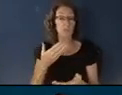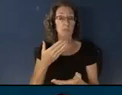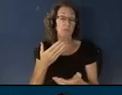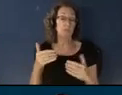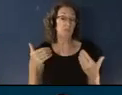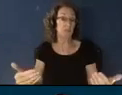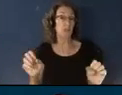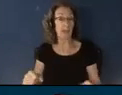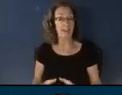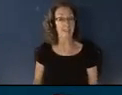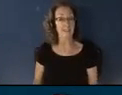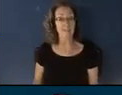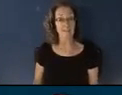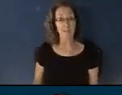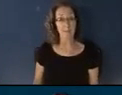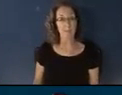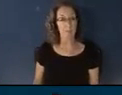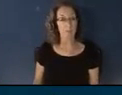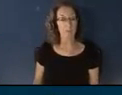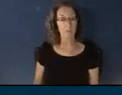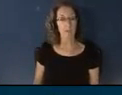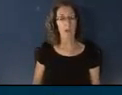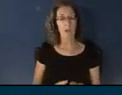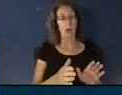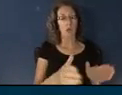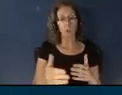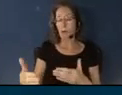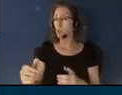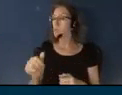Okay so yeah all the breakout rooms are not recorded that doesn't work on